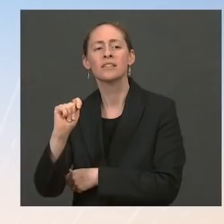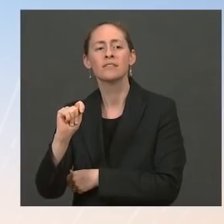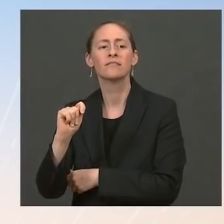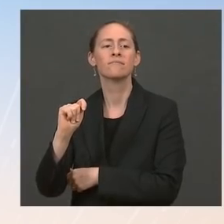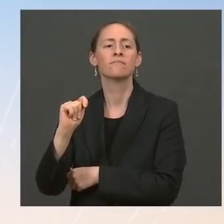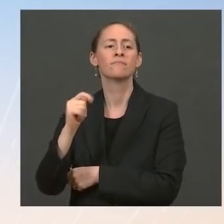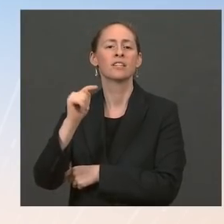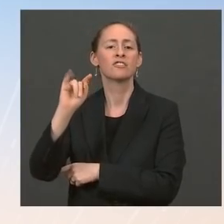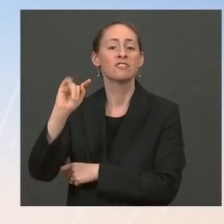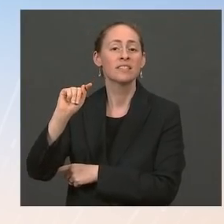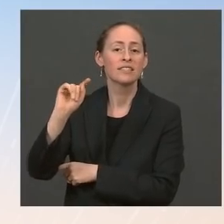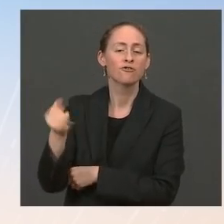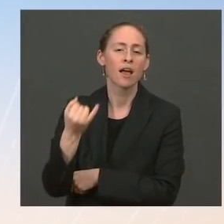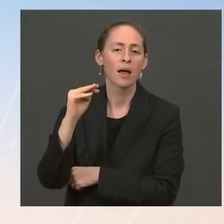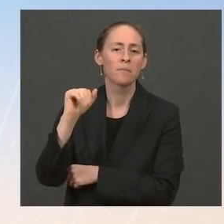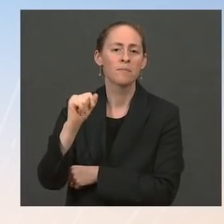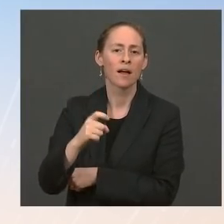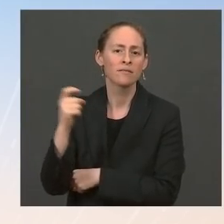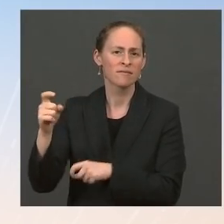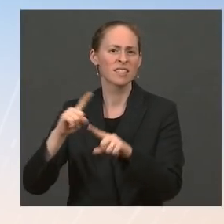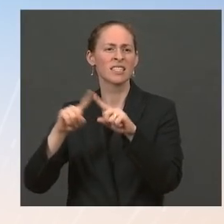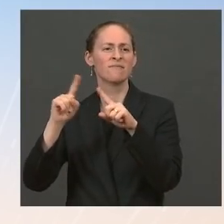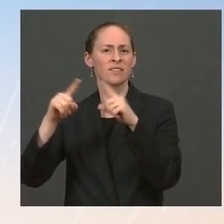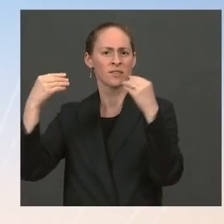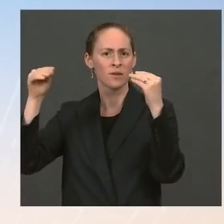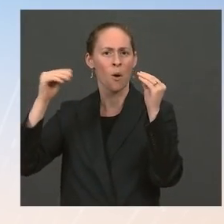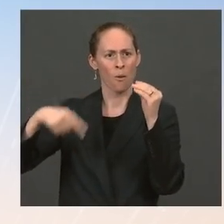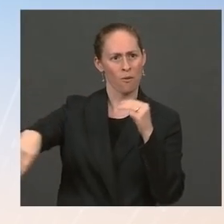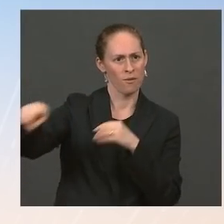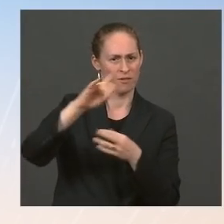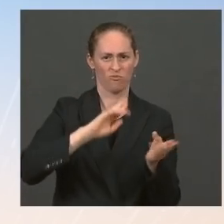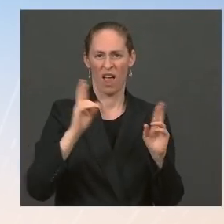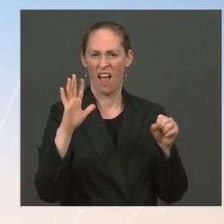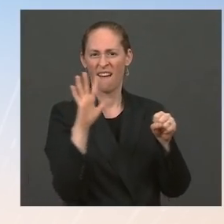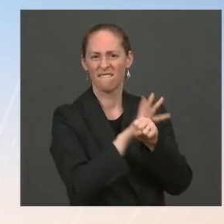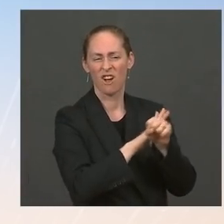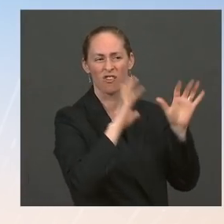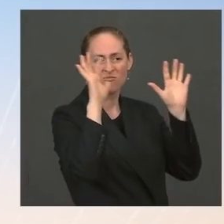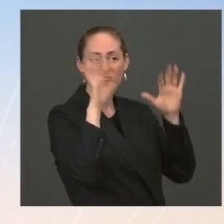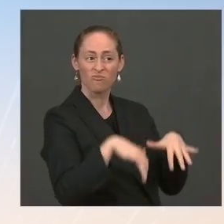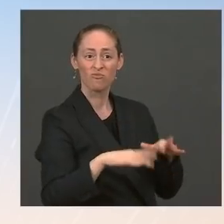over the last several days confirming that. And Americans should feel good about the progress